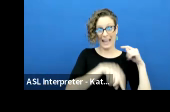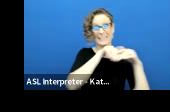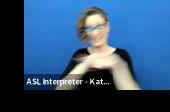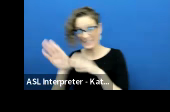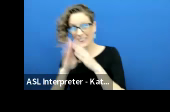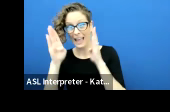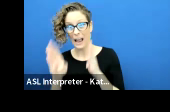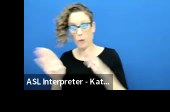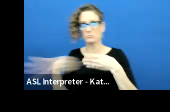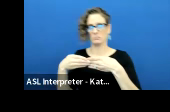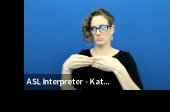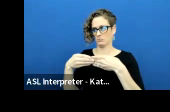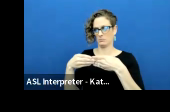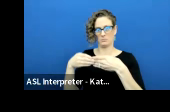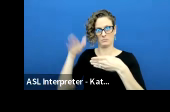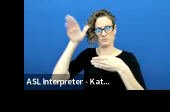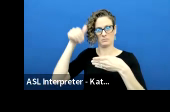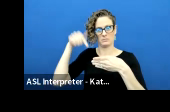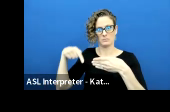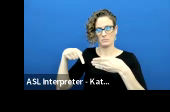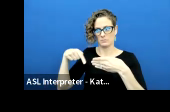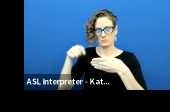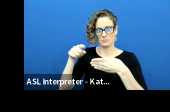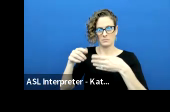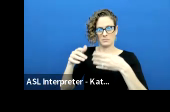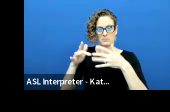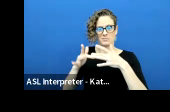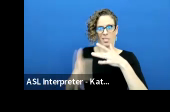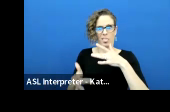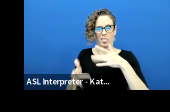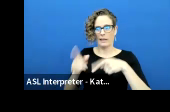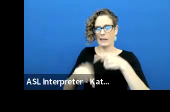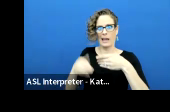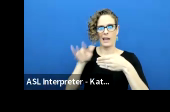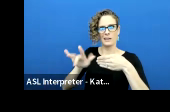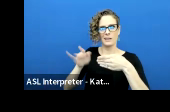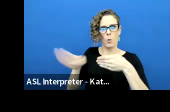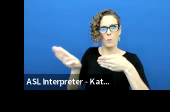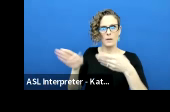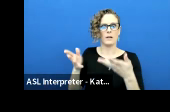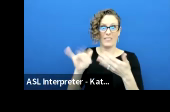get my gate to open or my door to open that's a critical thing right so that that's the you know